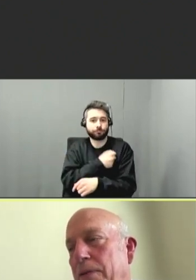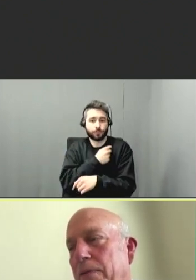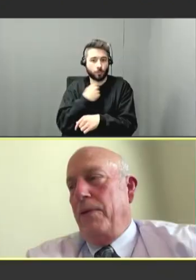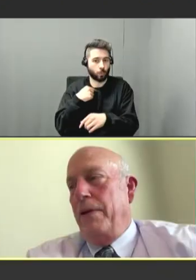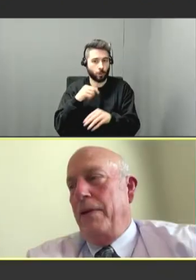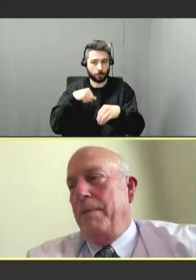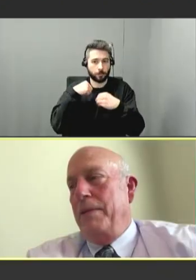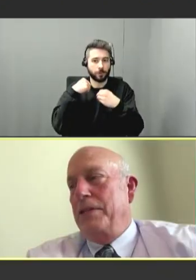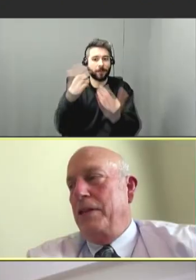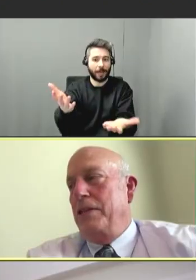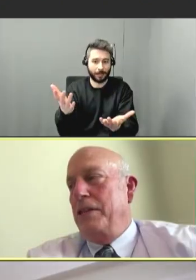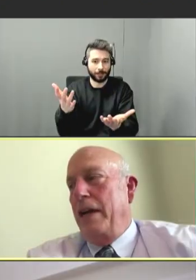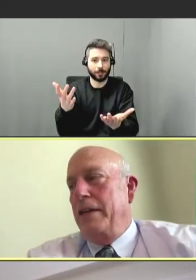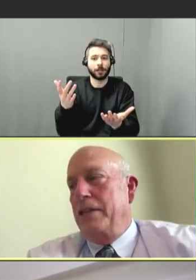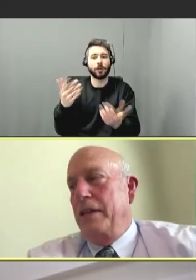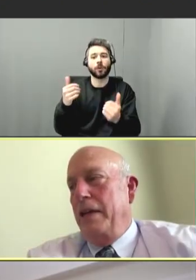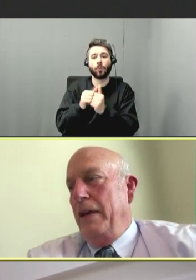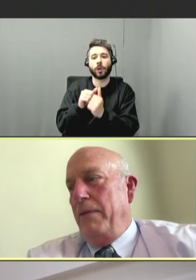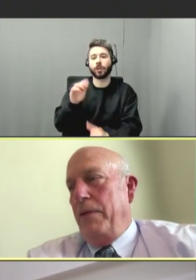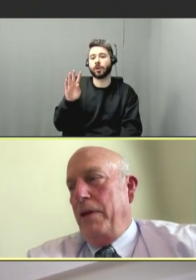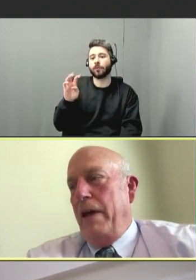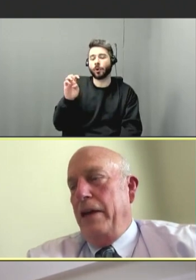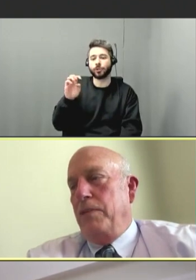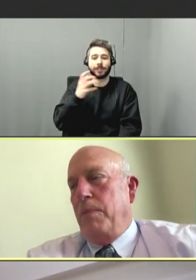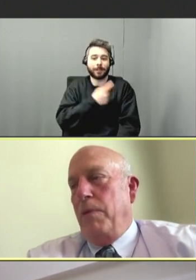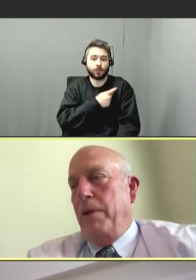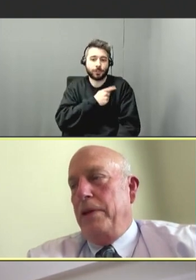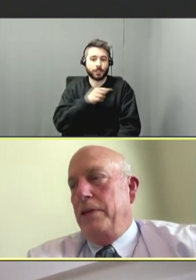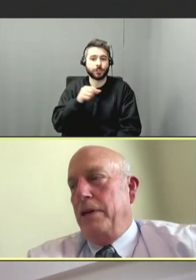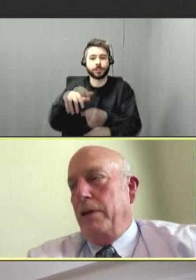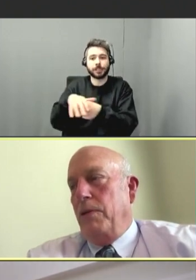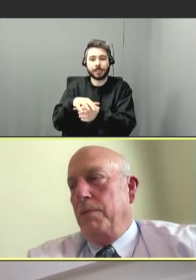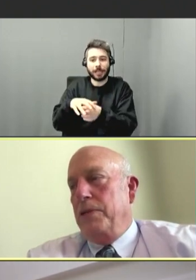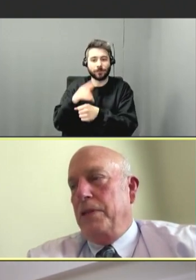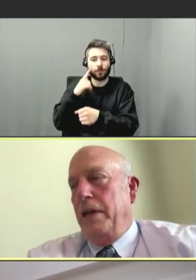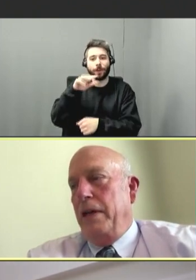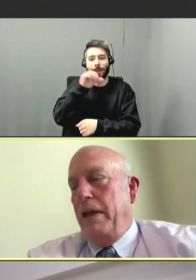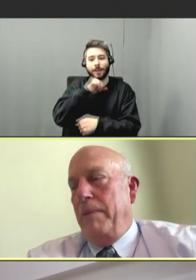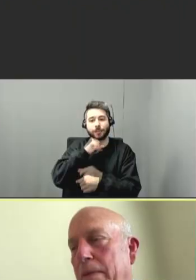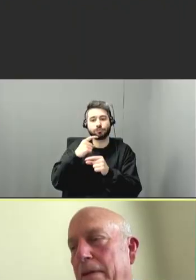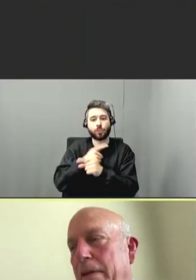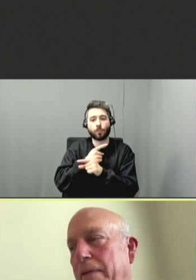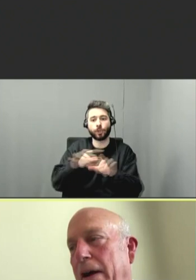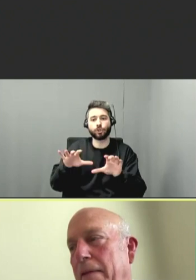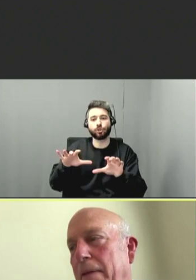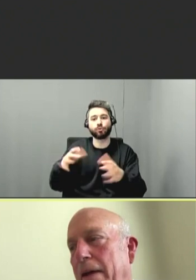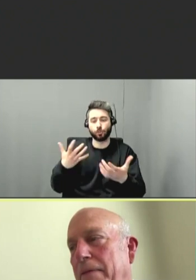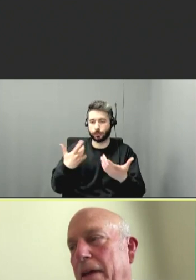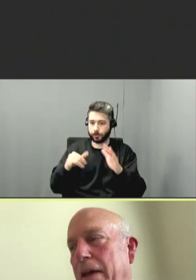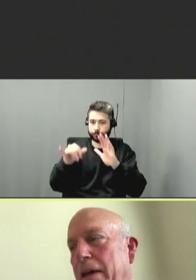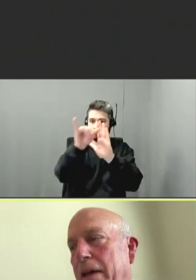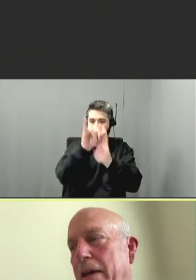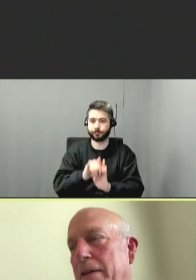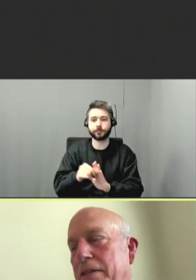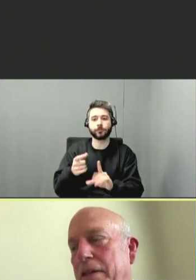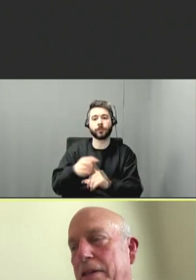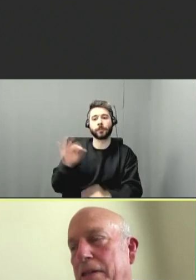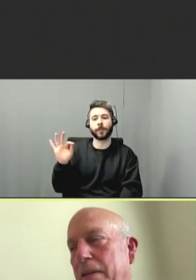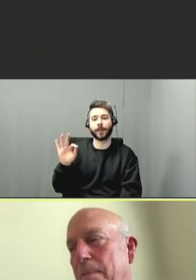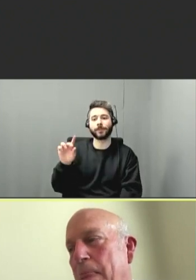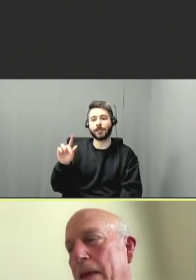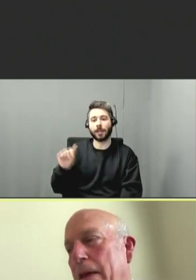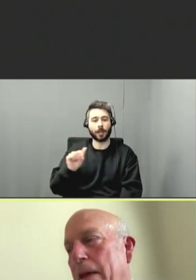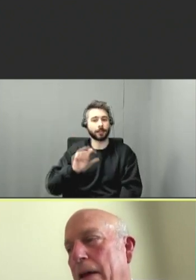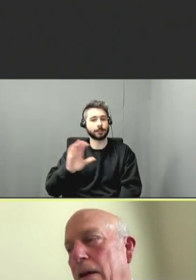400 immunization sites for the age-appropriate groups that have been identified by FDA and